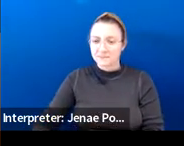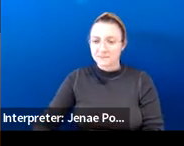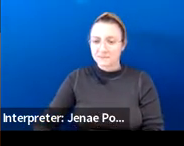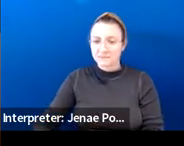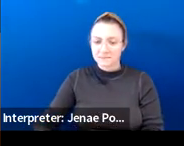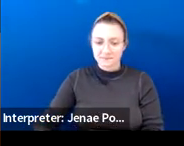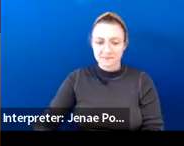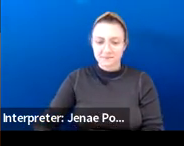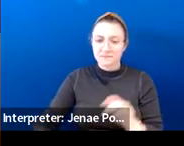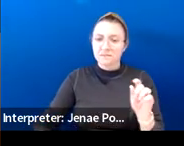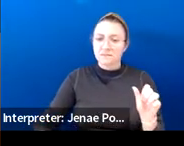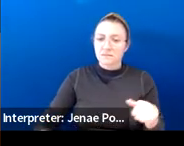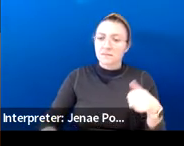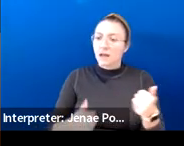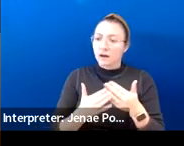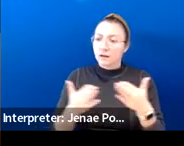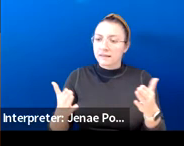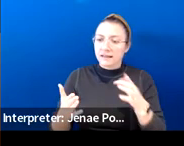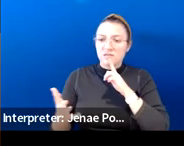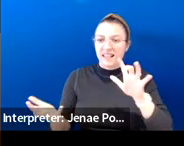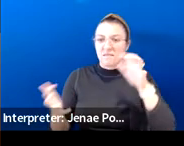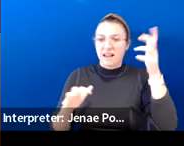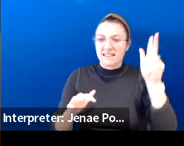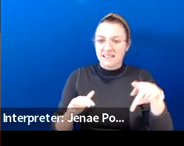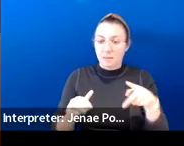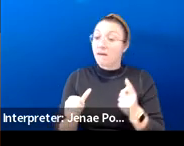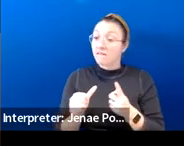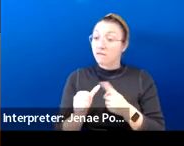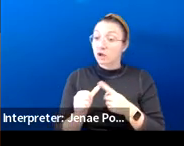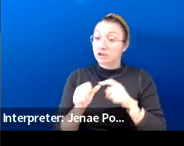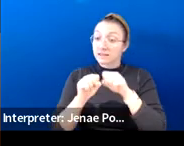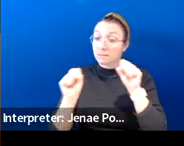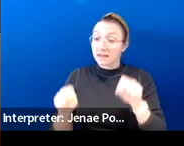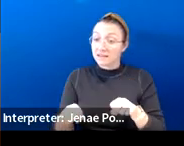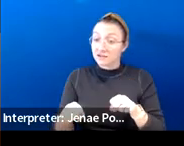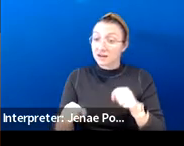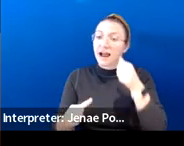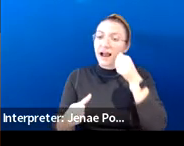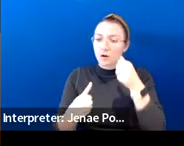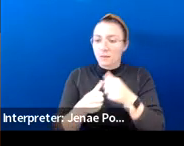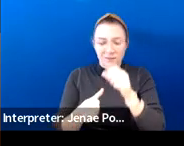Another thing that really messed me up was that my first semester I remember getting straight absentee by two days